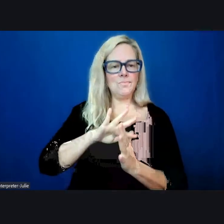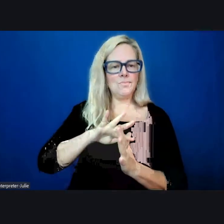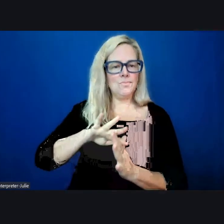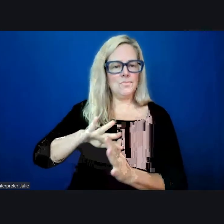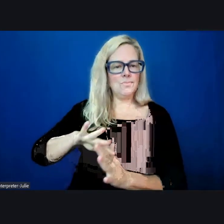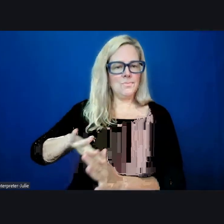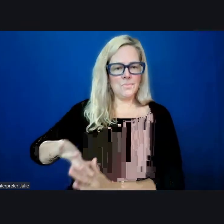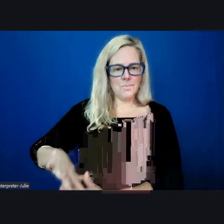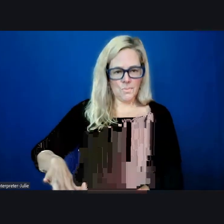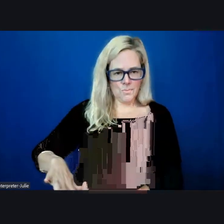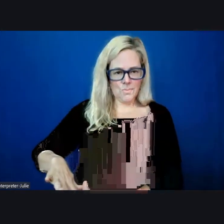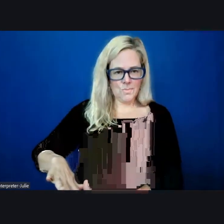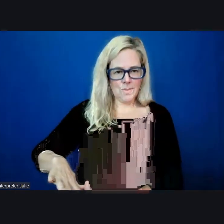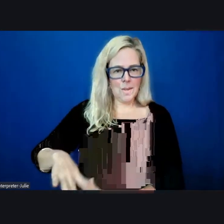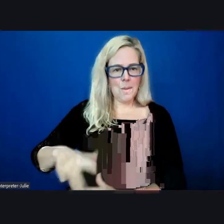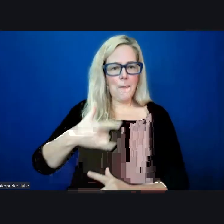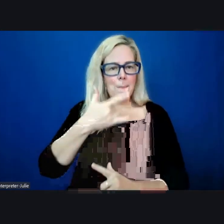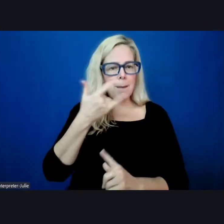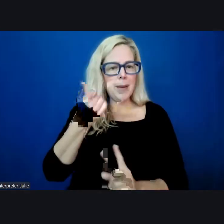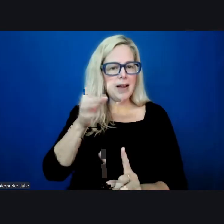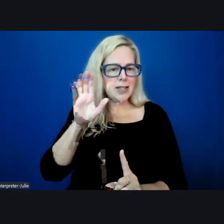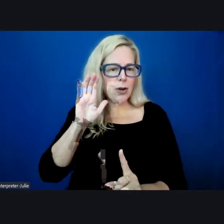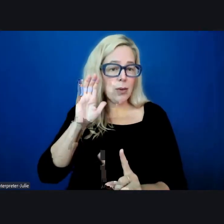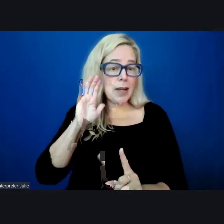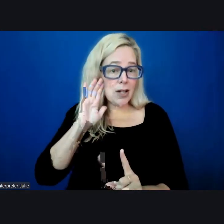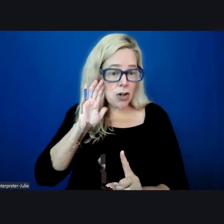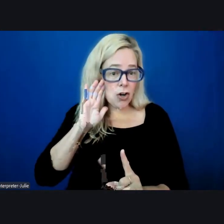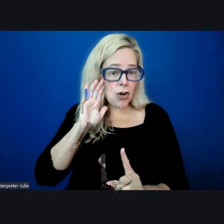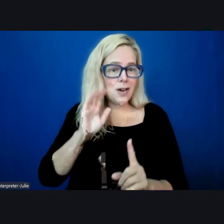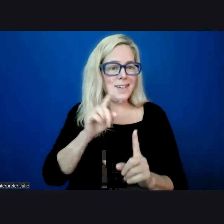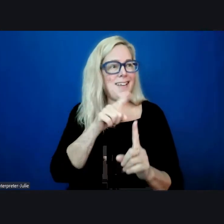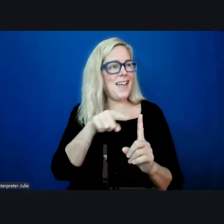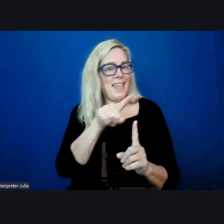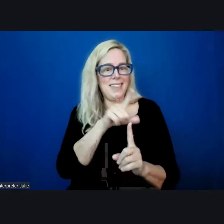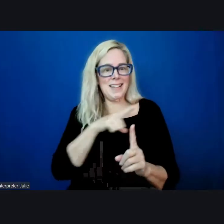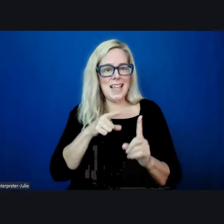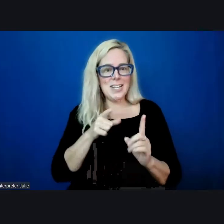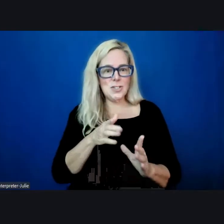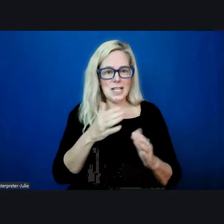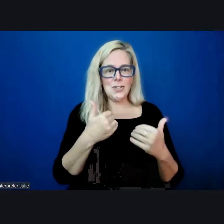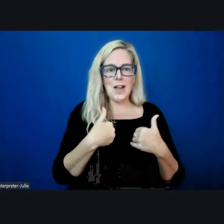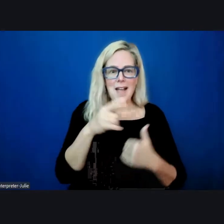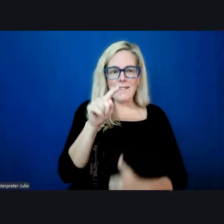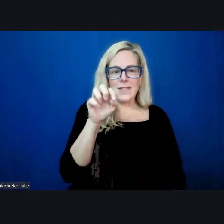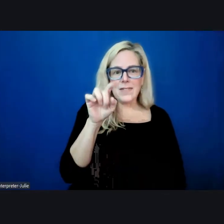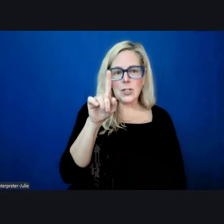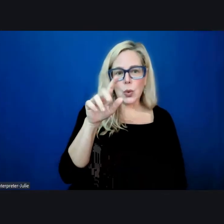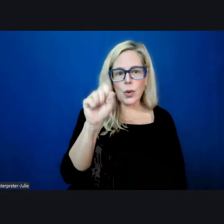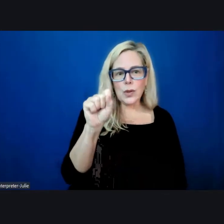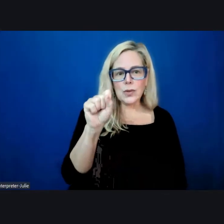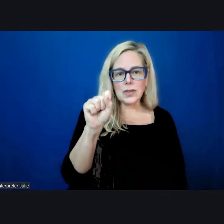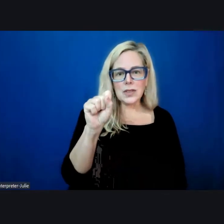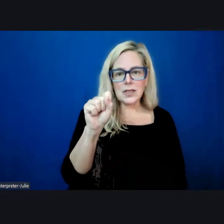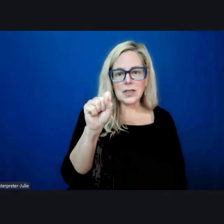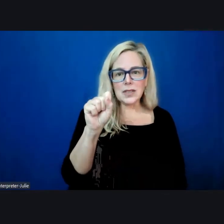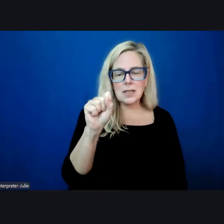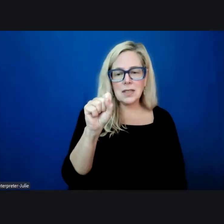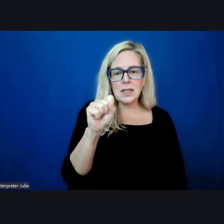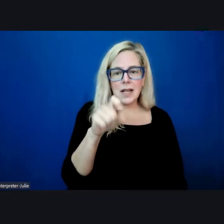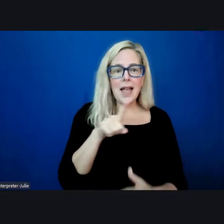and they have tools and the final tool legislation is really difficult to undo if they put it in